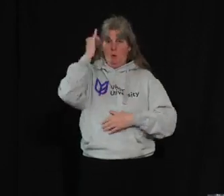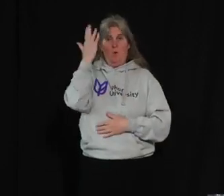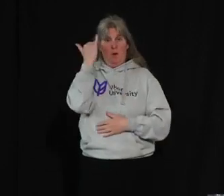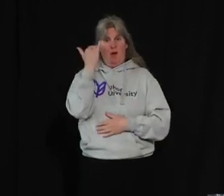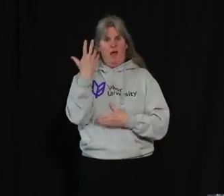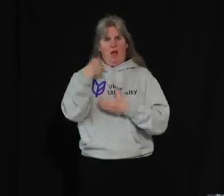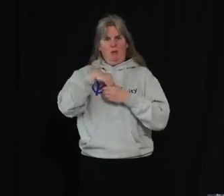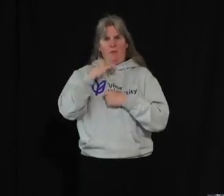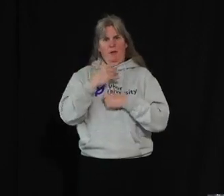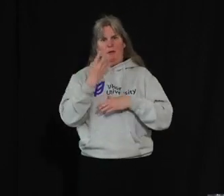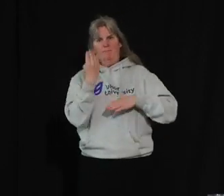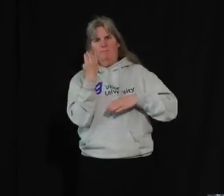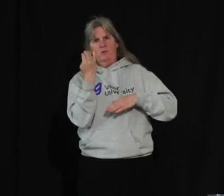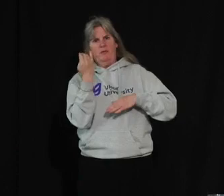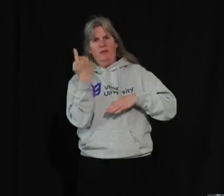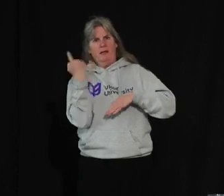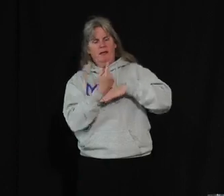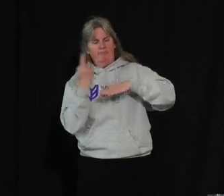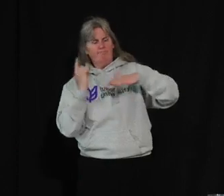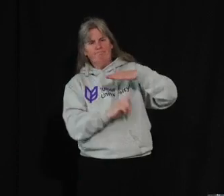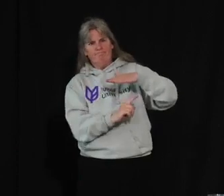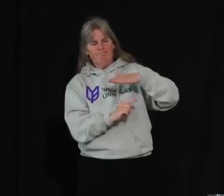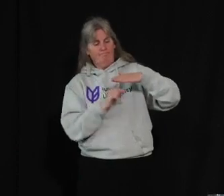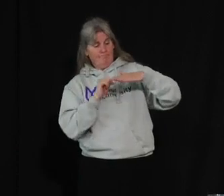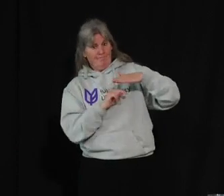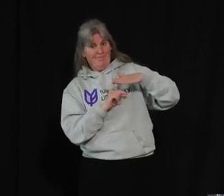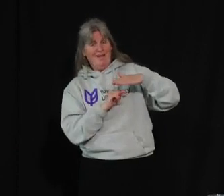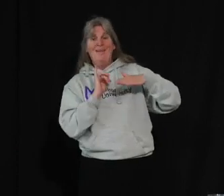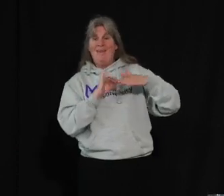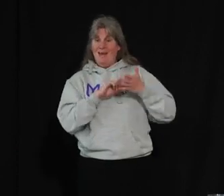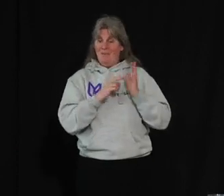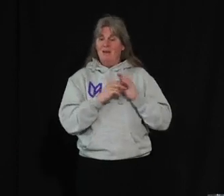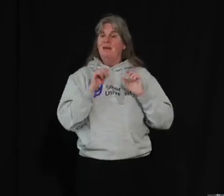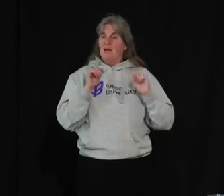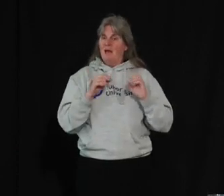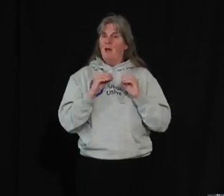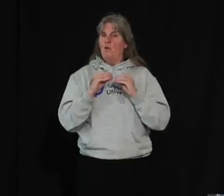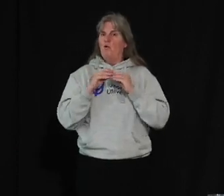to get to where we are, and equally importantly enabling us to do what we are doing now